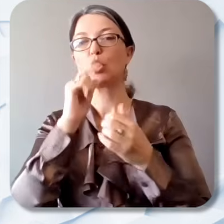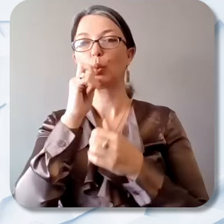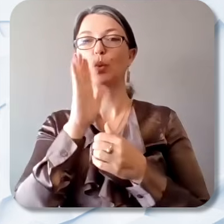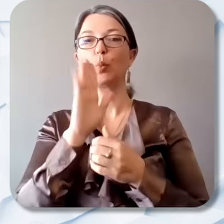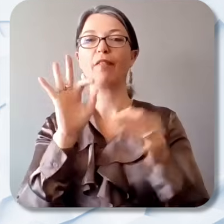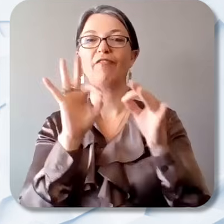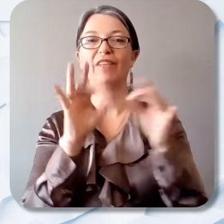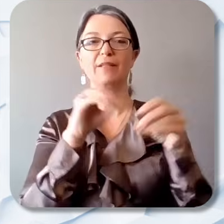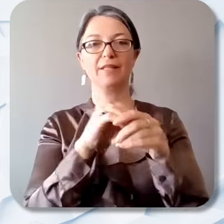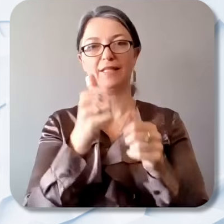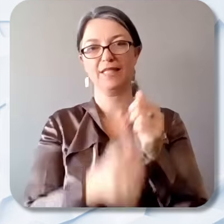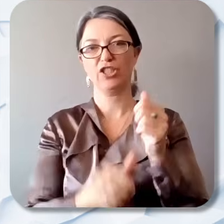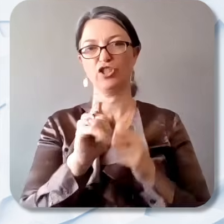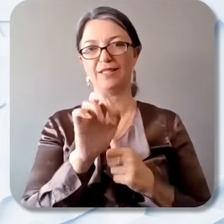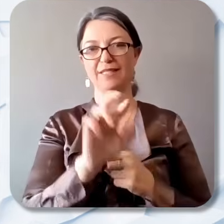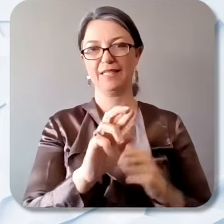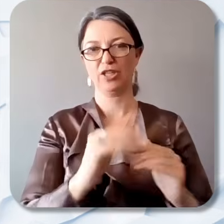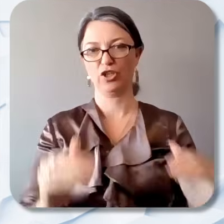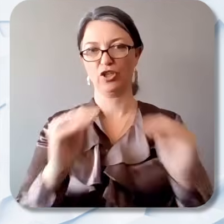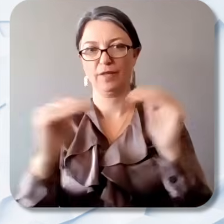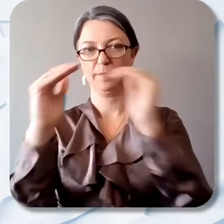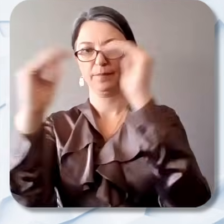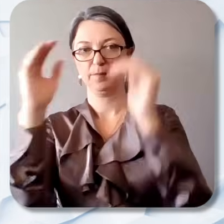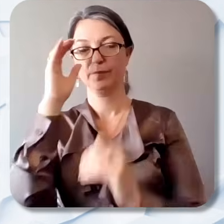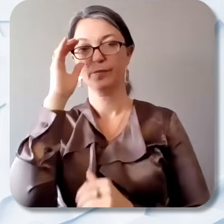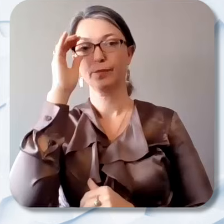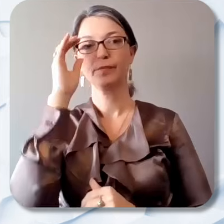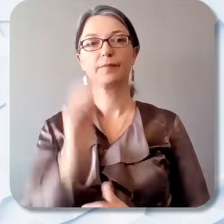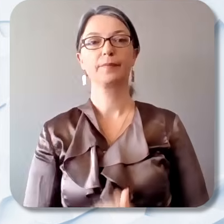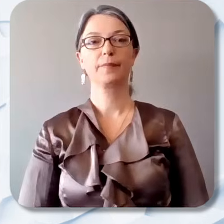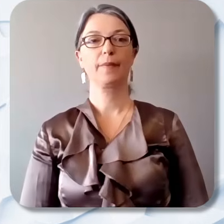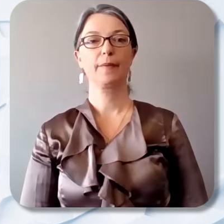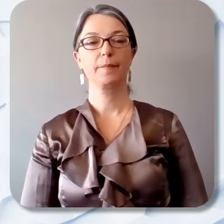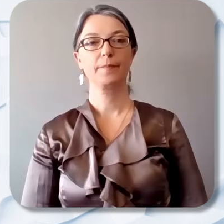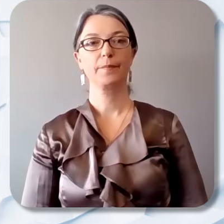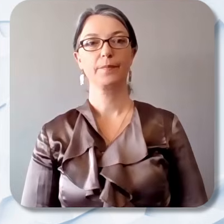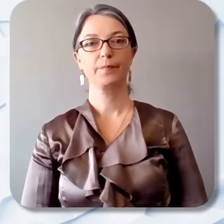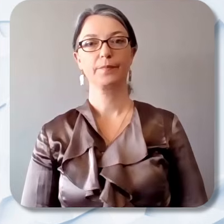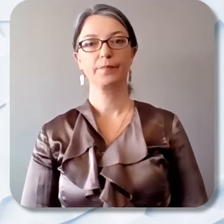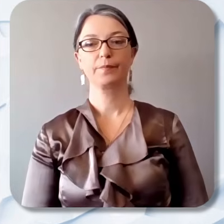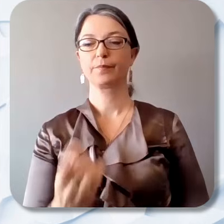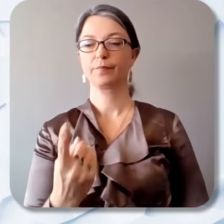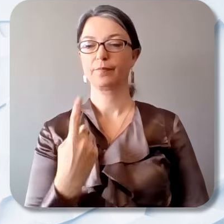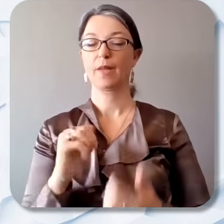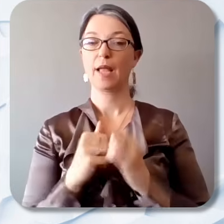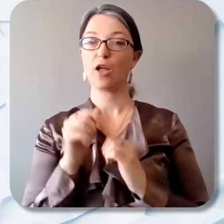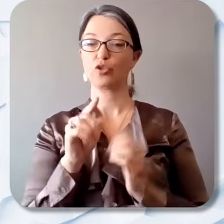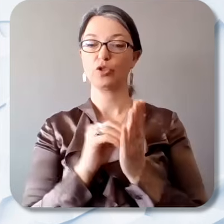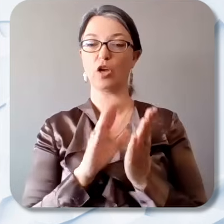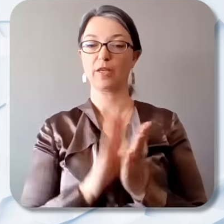tier. So how would you document students who leave the window?